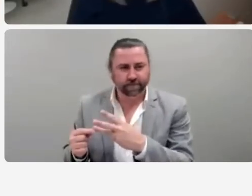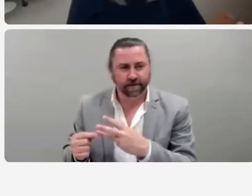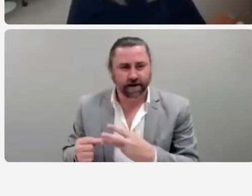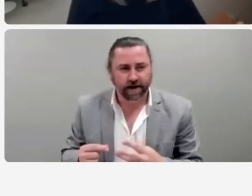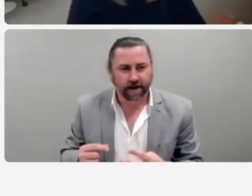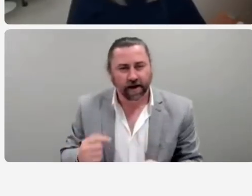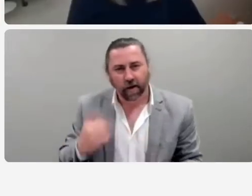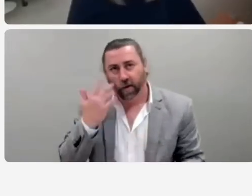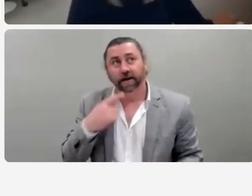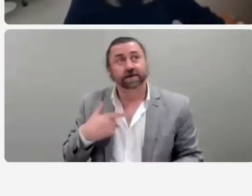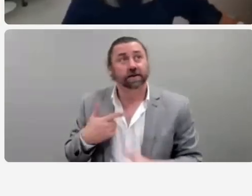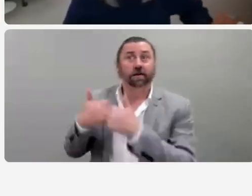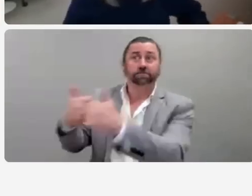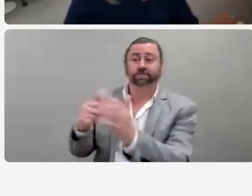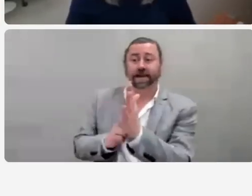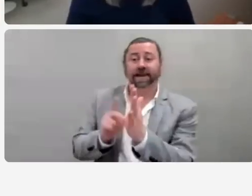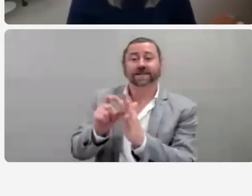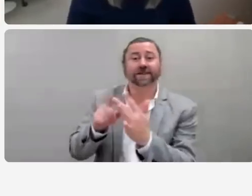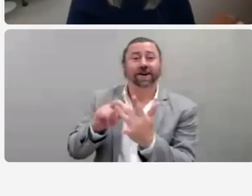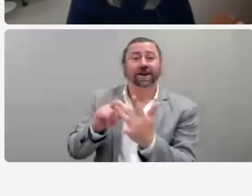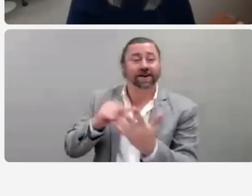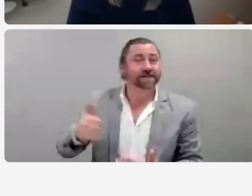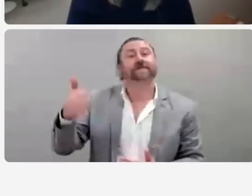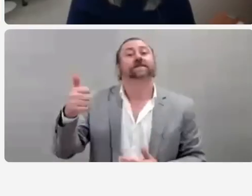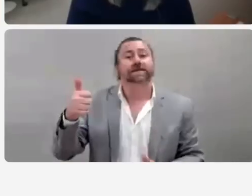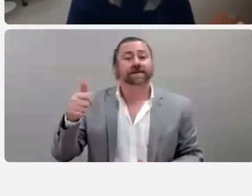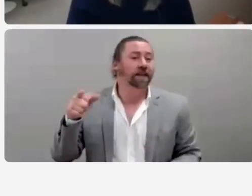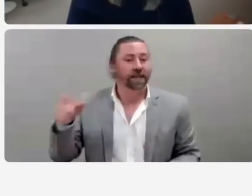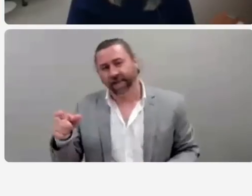something well about the NDIS I get a list of kind of observations.